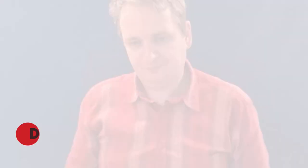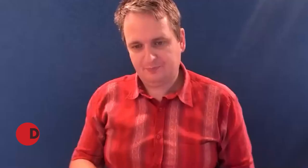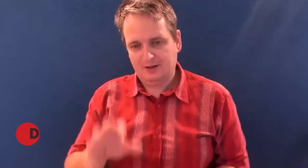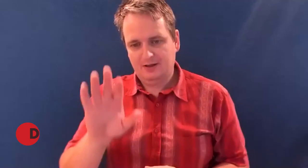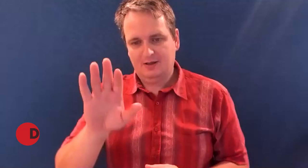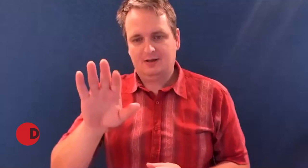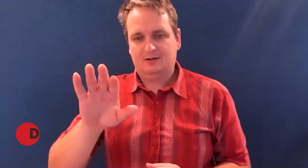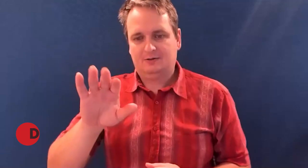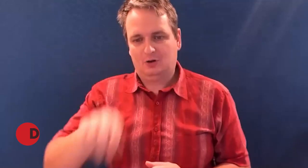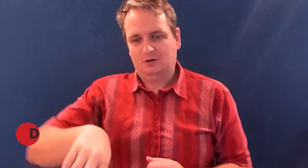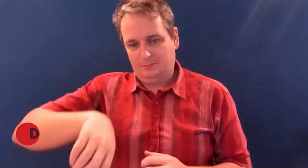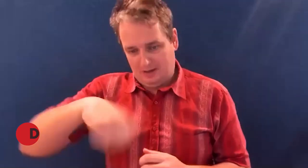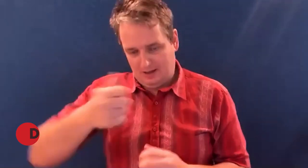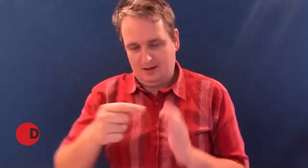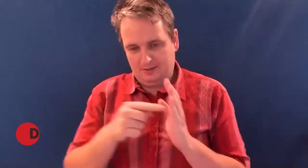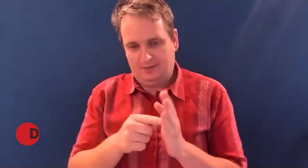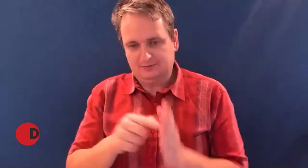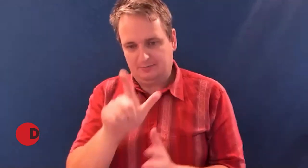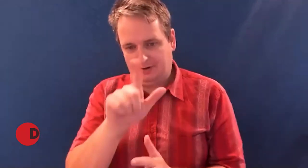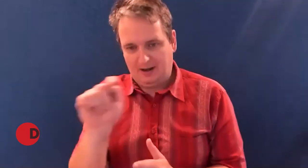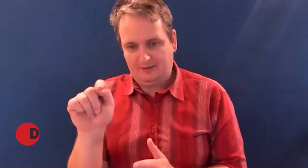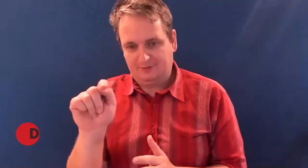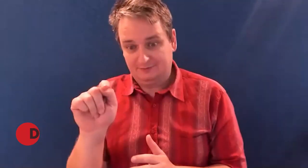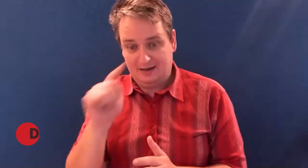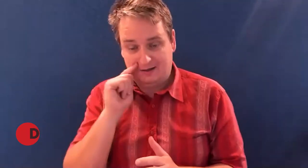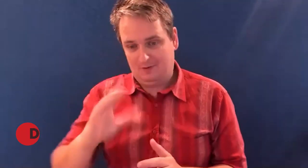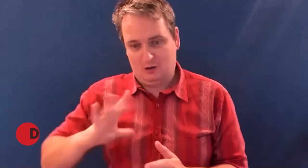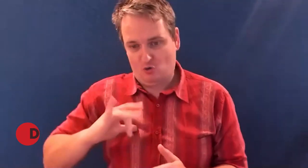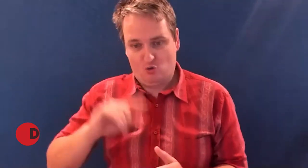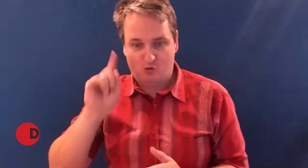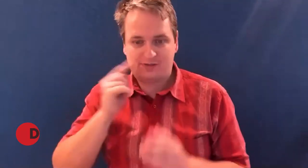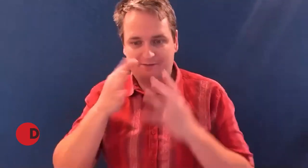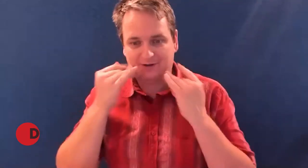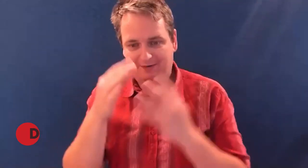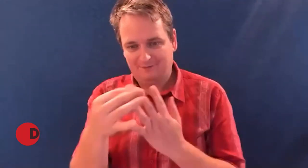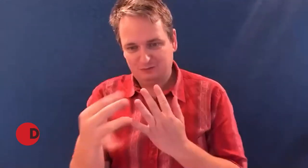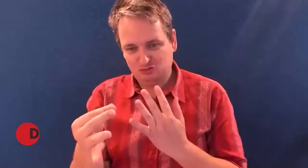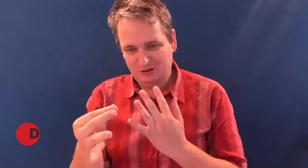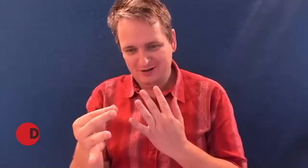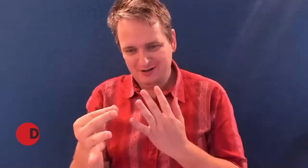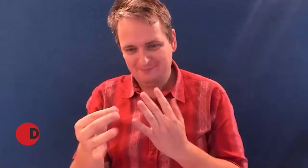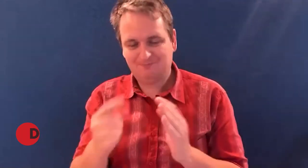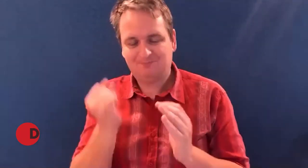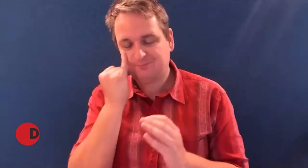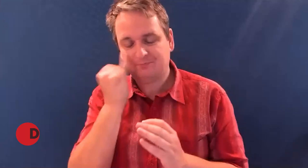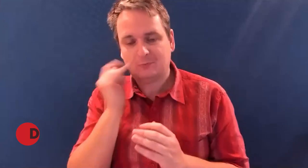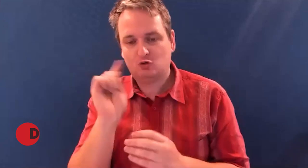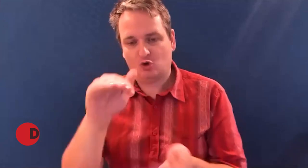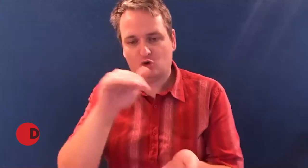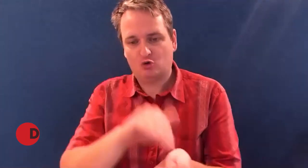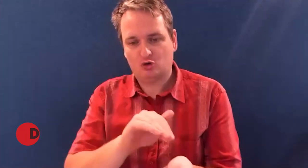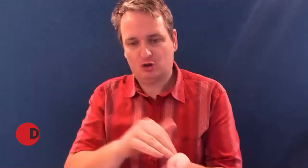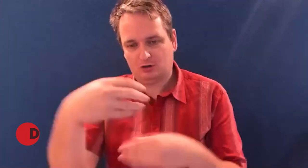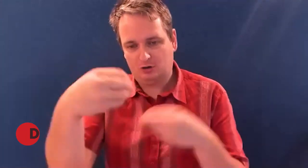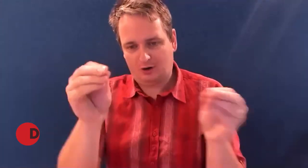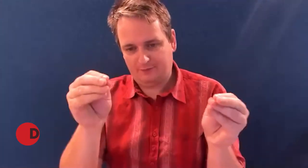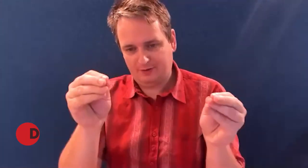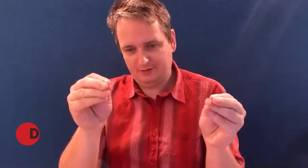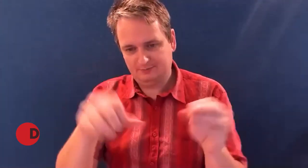Another example of Live Transcribe's Deaf-friendly features is when you're at the Doctor's office for an appointment